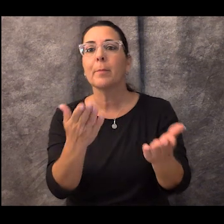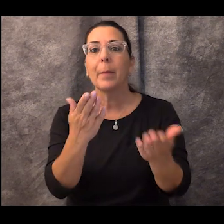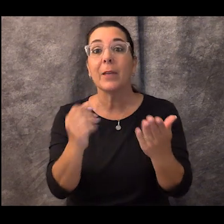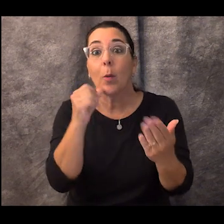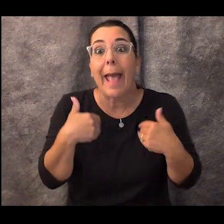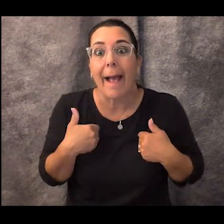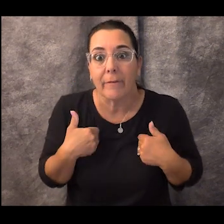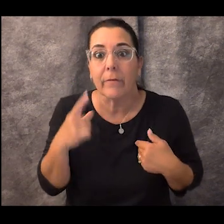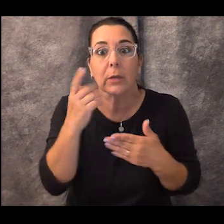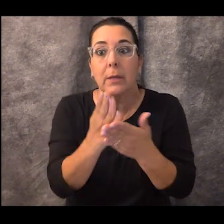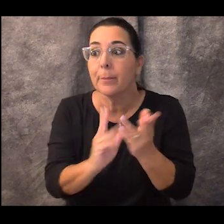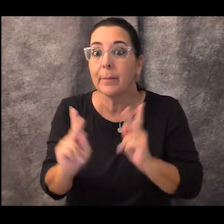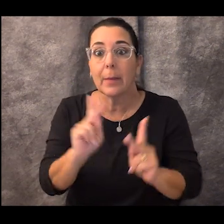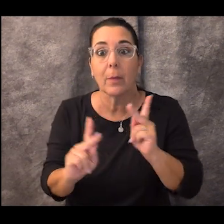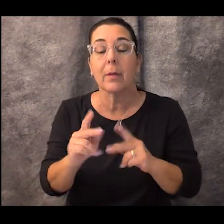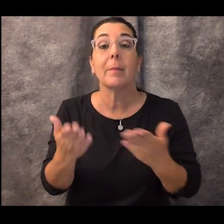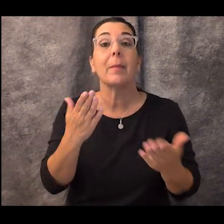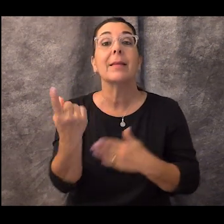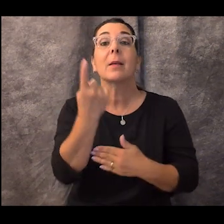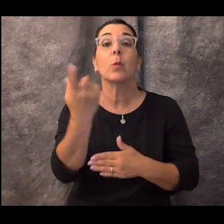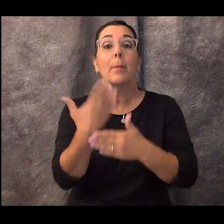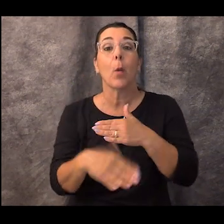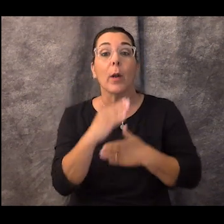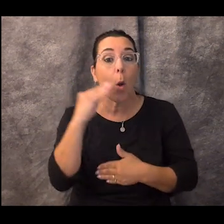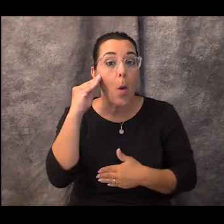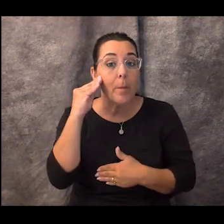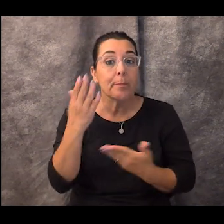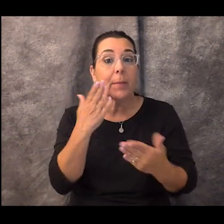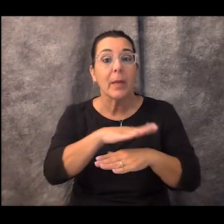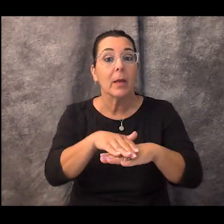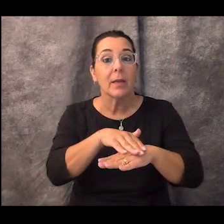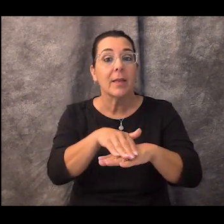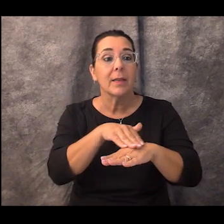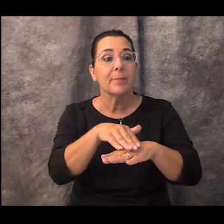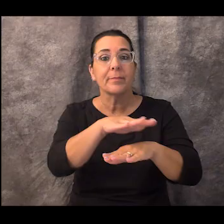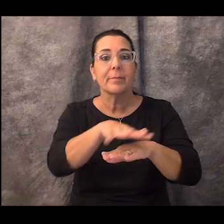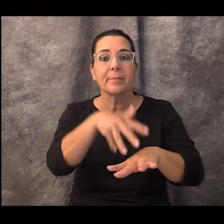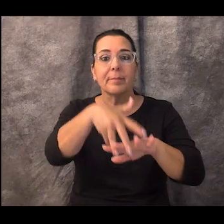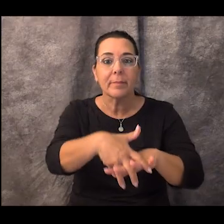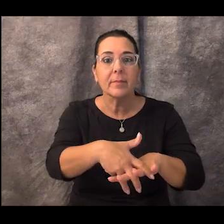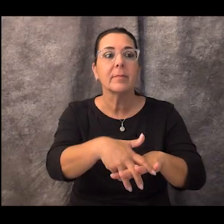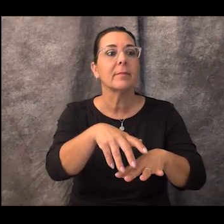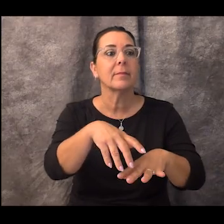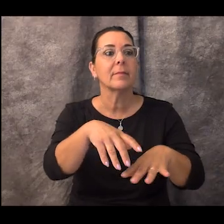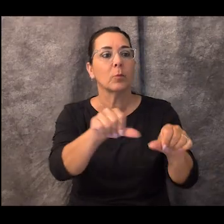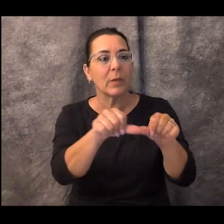For people who are born at home, particularly on Native American reservations, there wasn't one necessarily created, back before